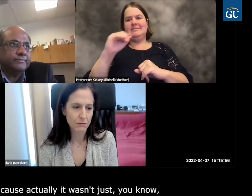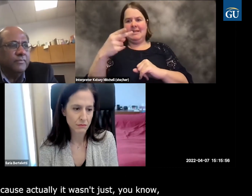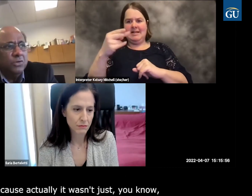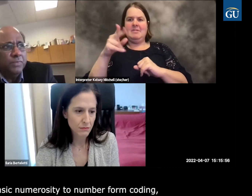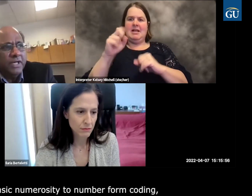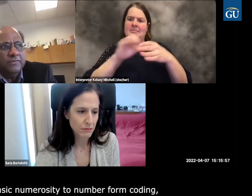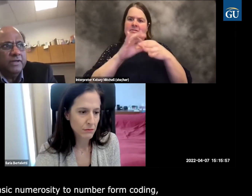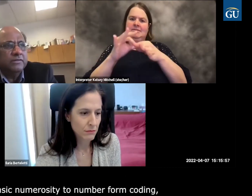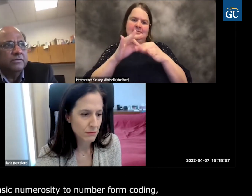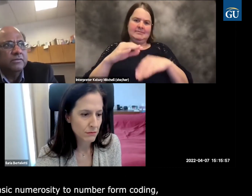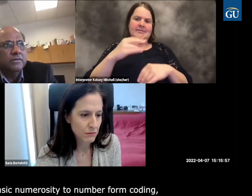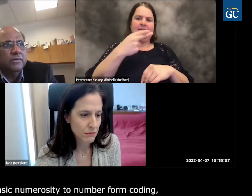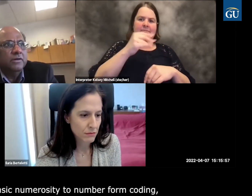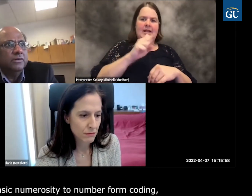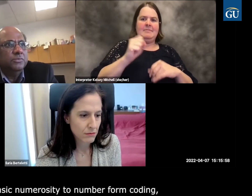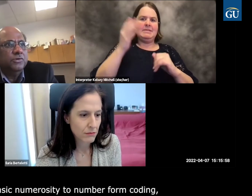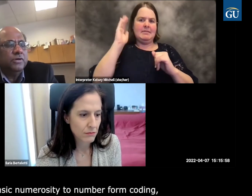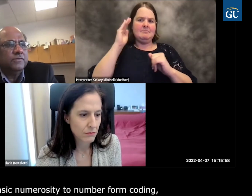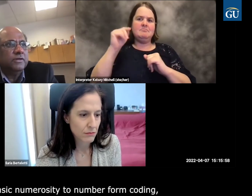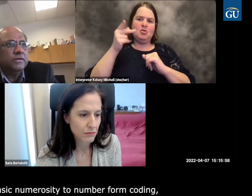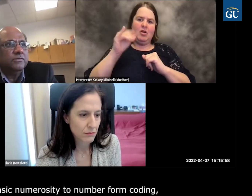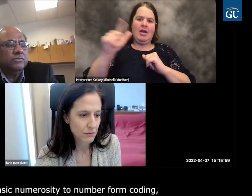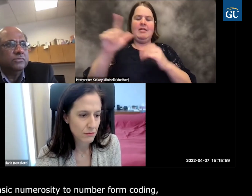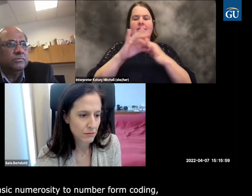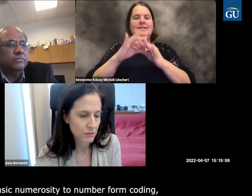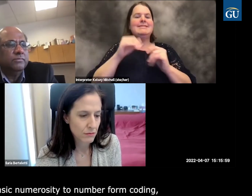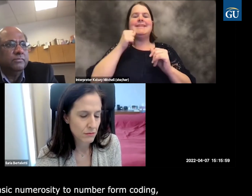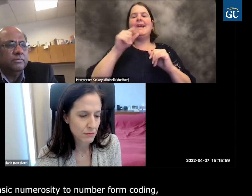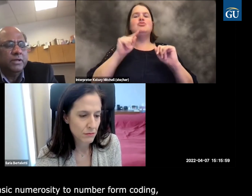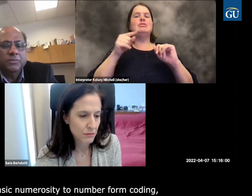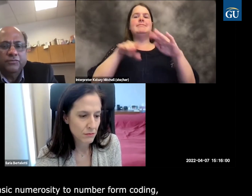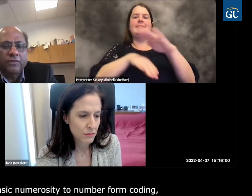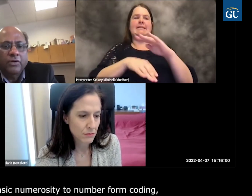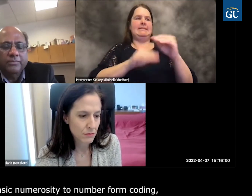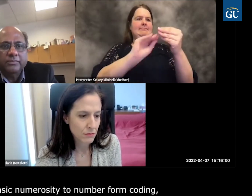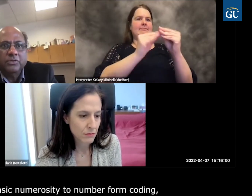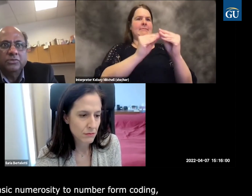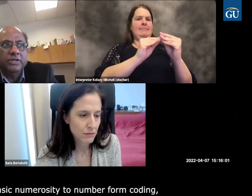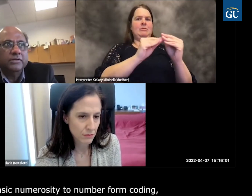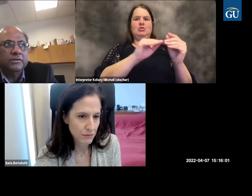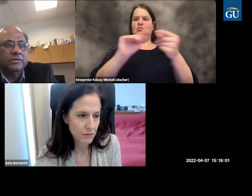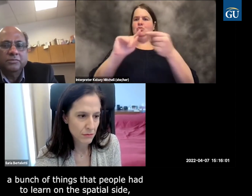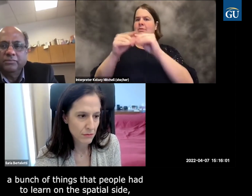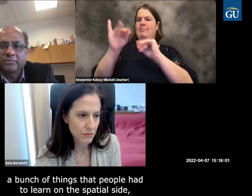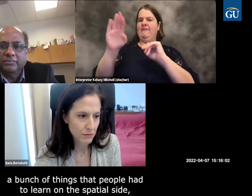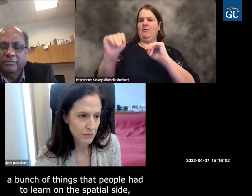you know basic numerosity to